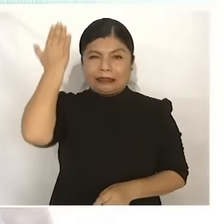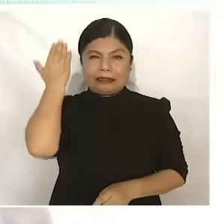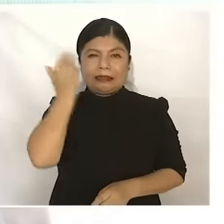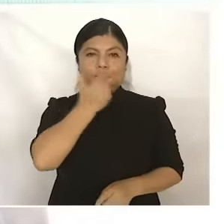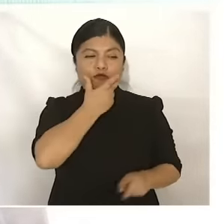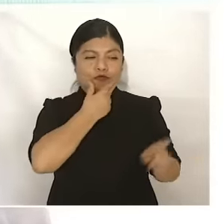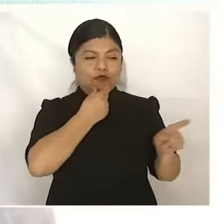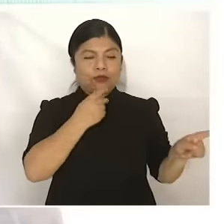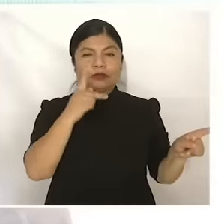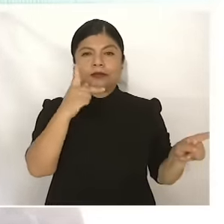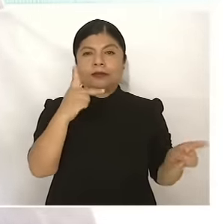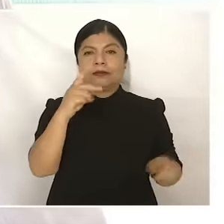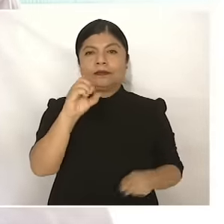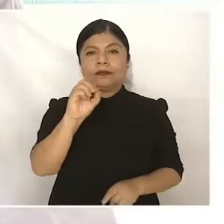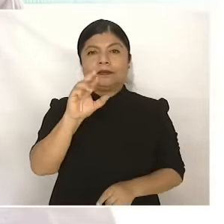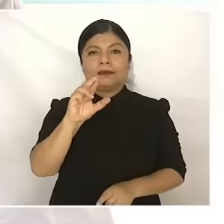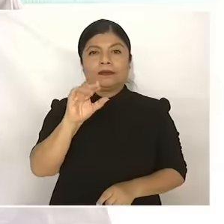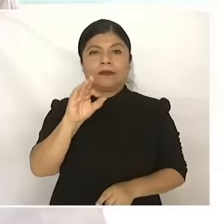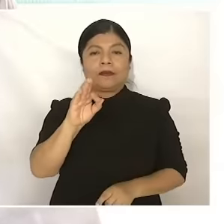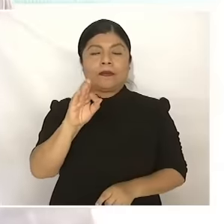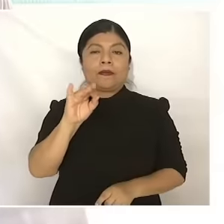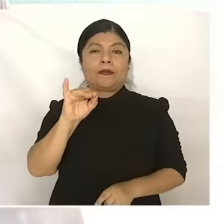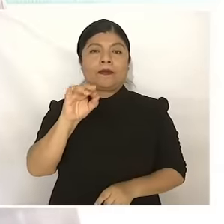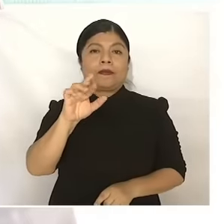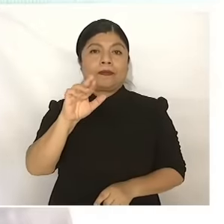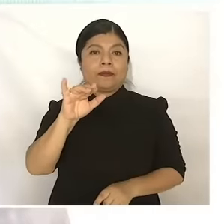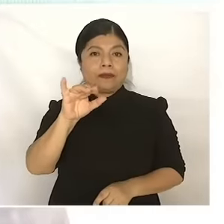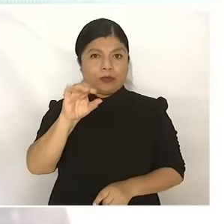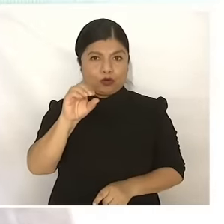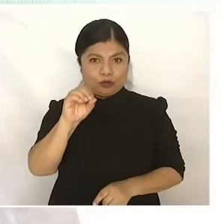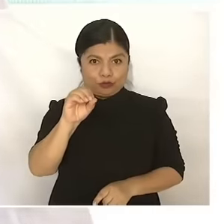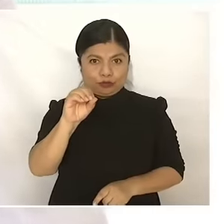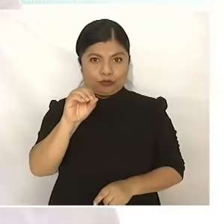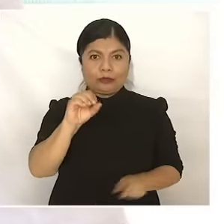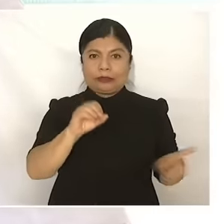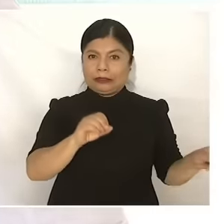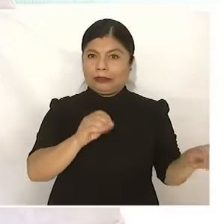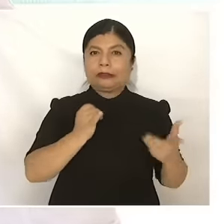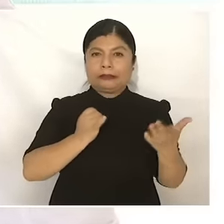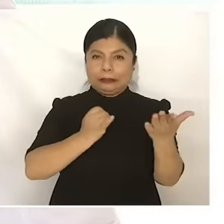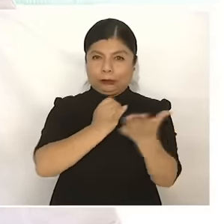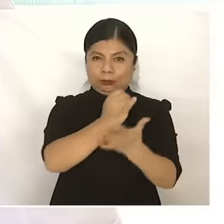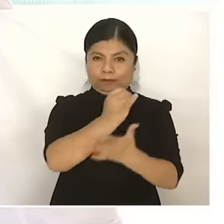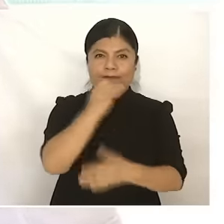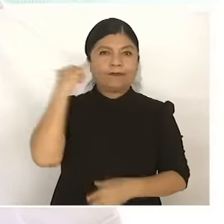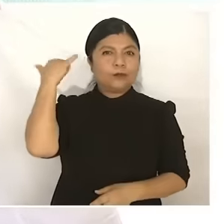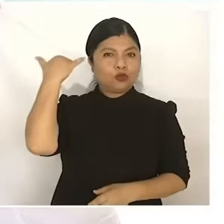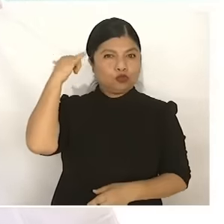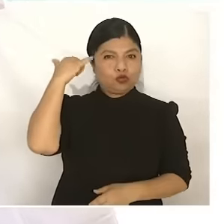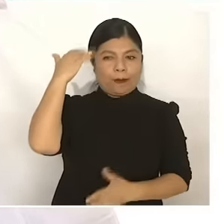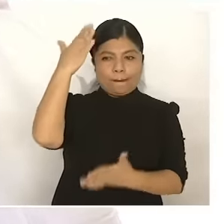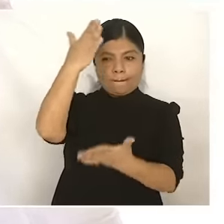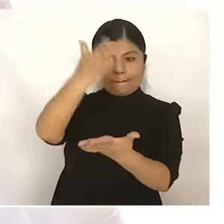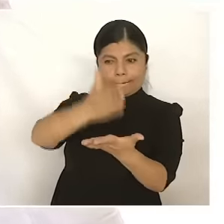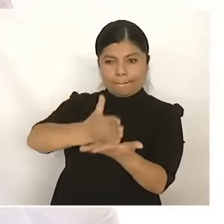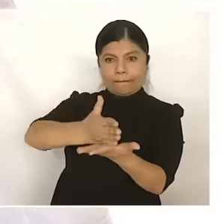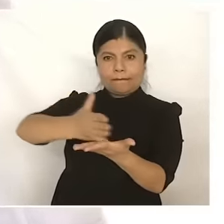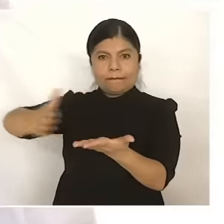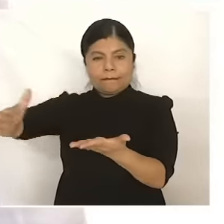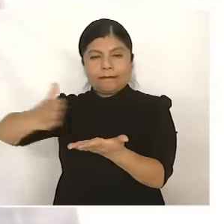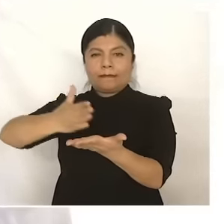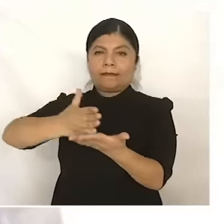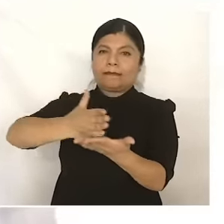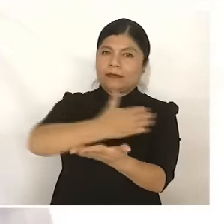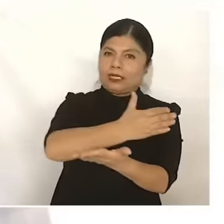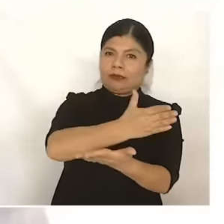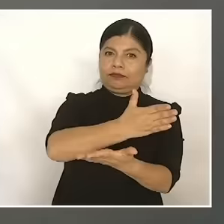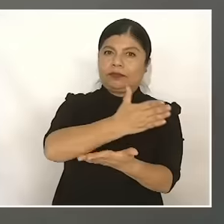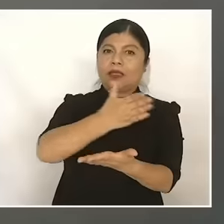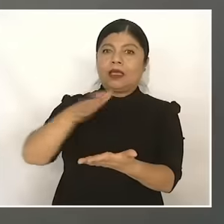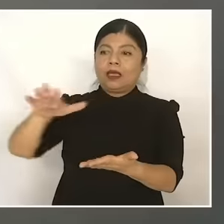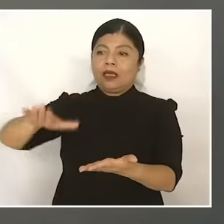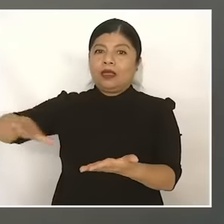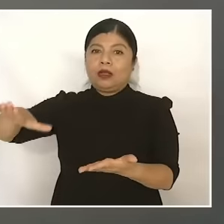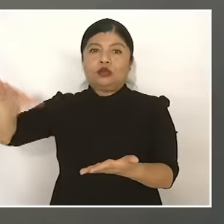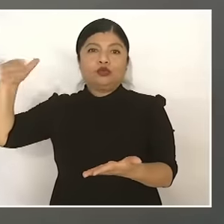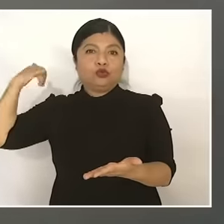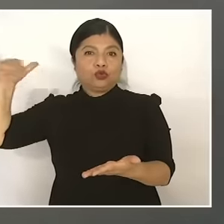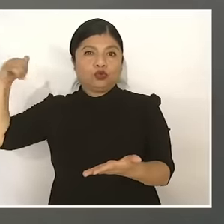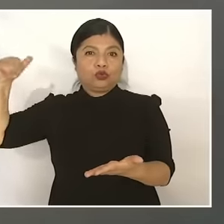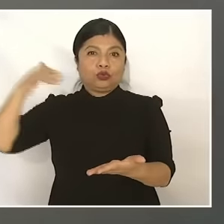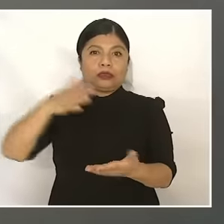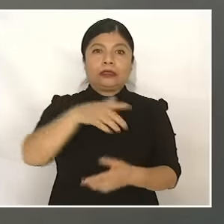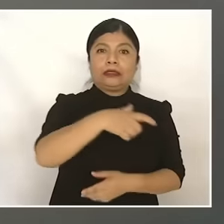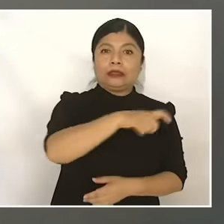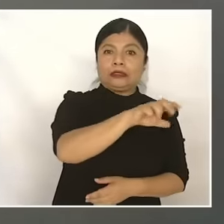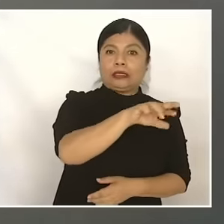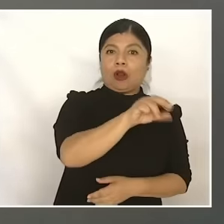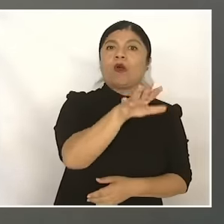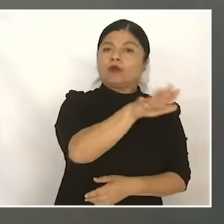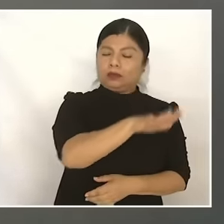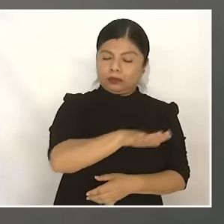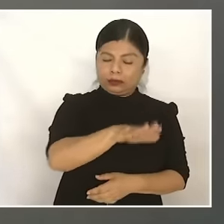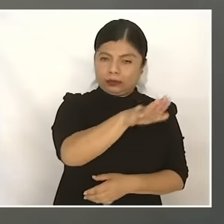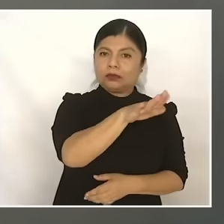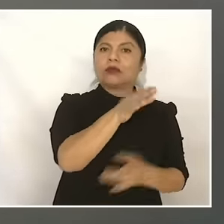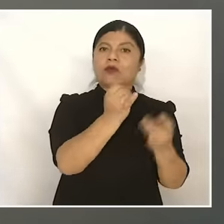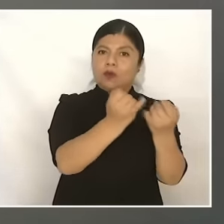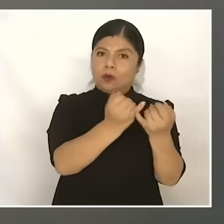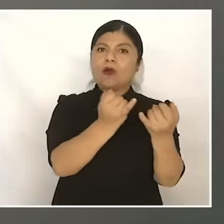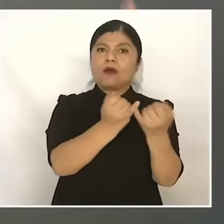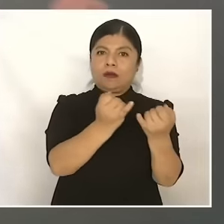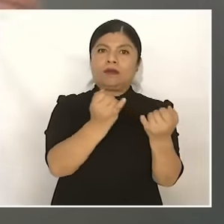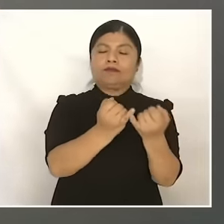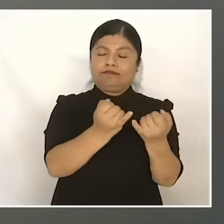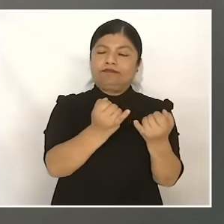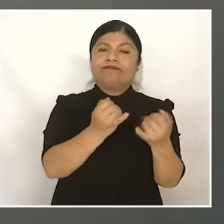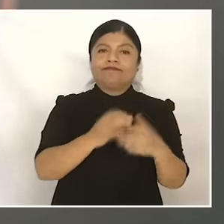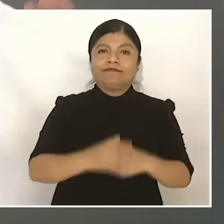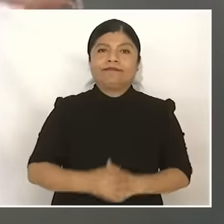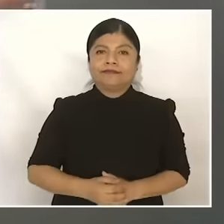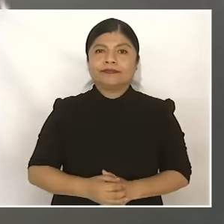to separate a portion of Yucatán and turn Quintana into a territory also because they wanted to